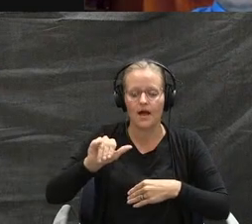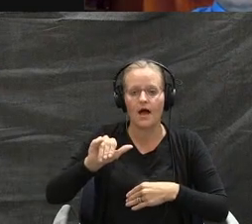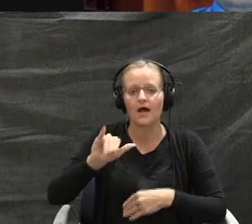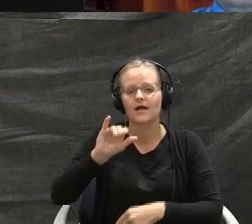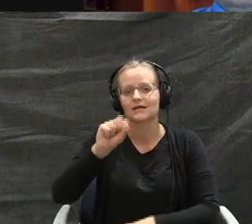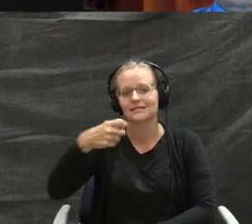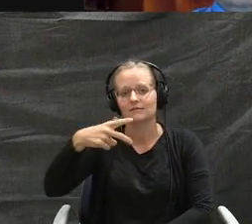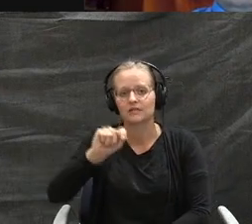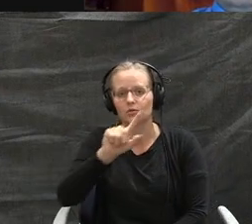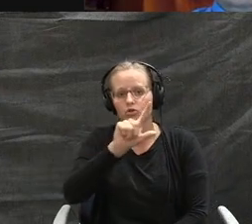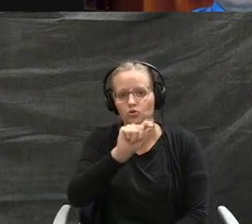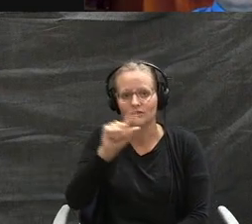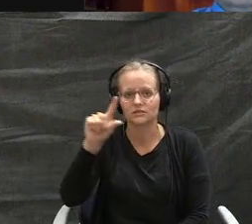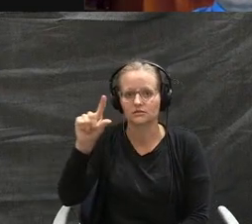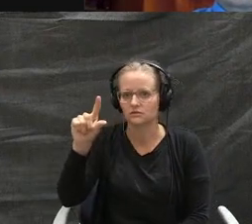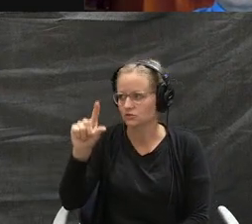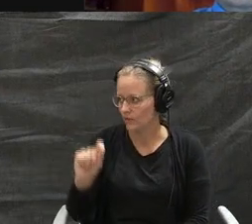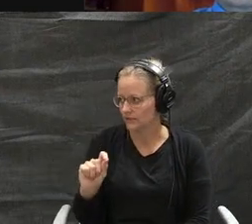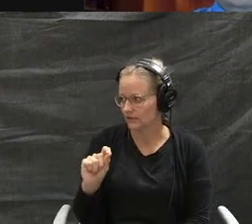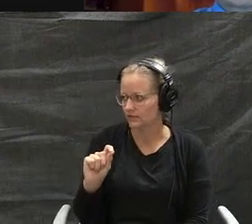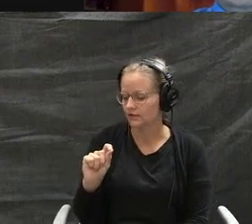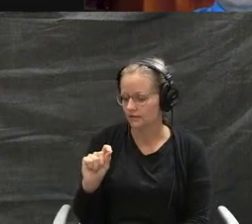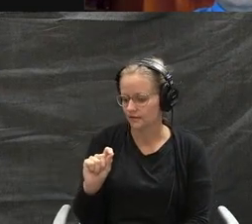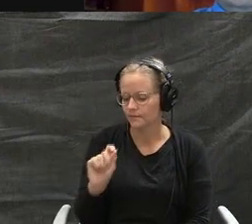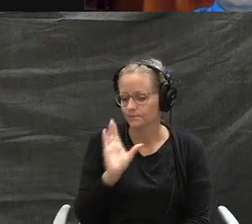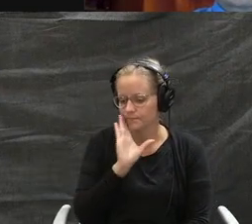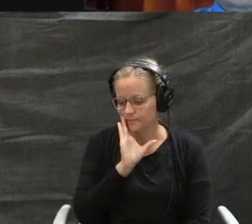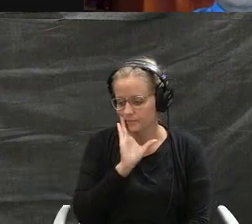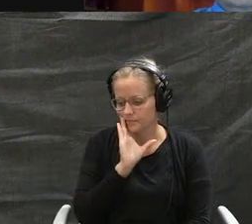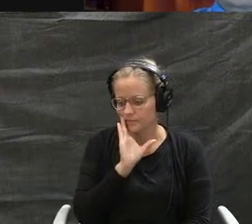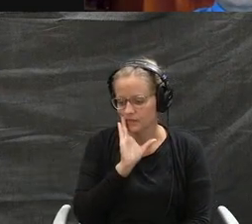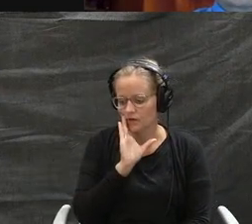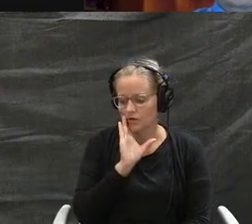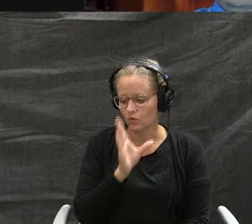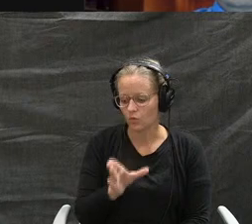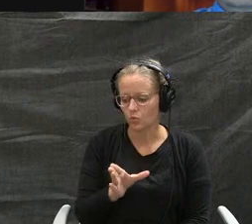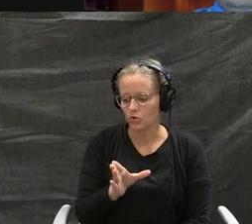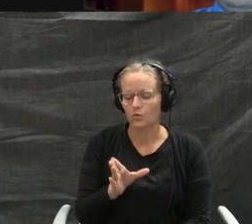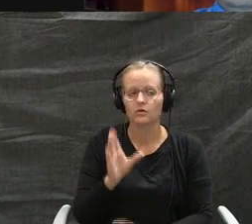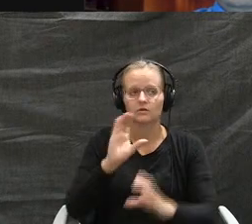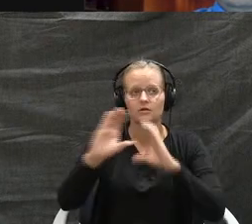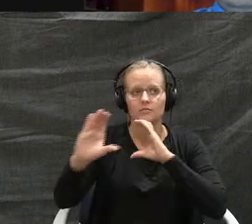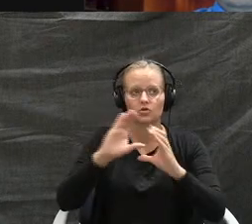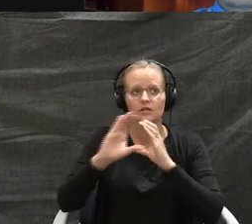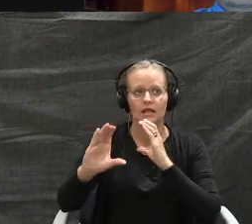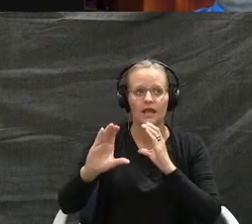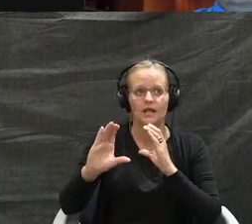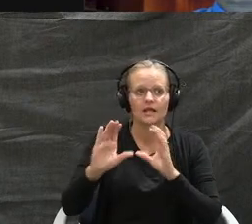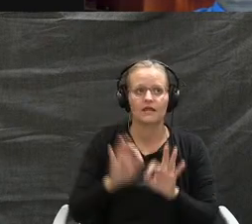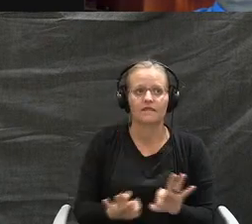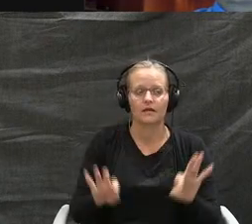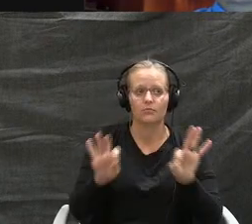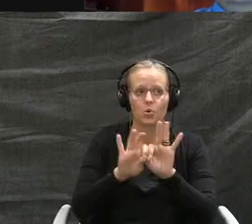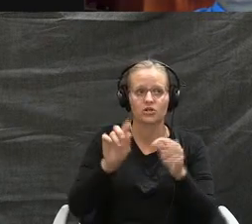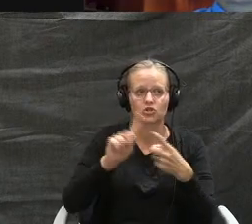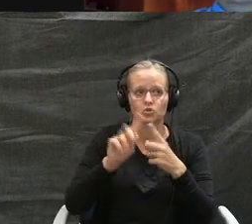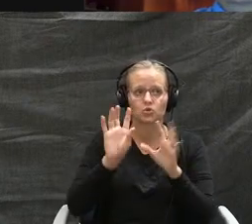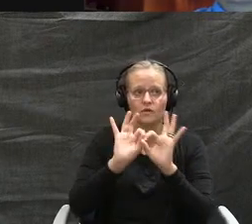be our statement to the community about the importance of this effort. The district will publish an Action Plan